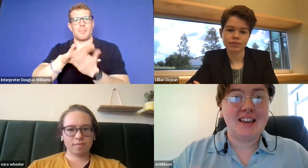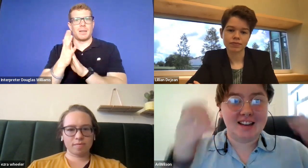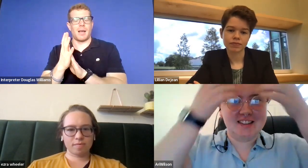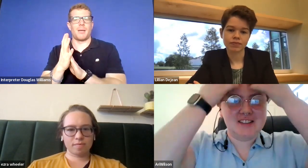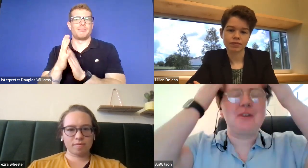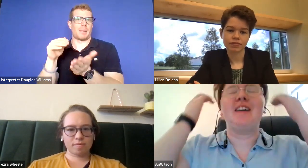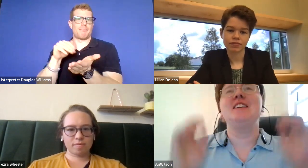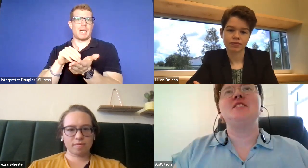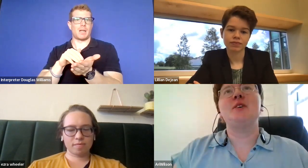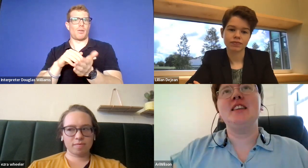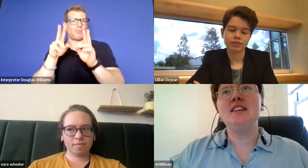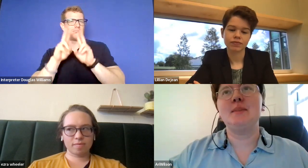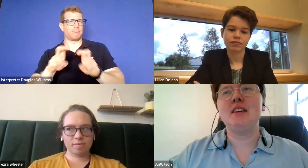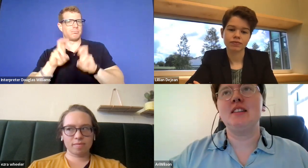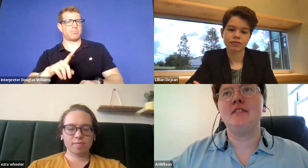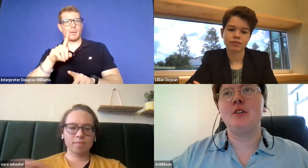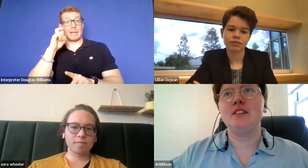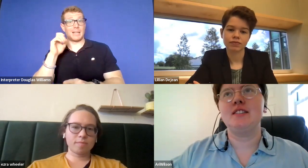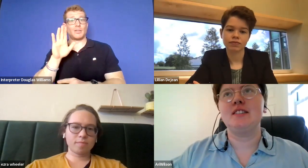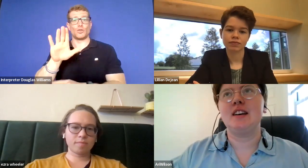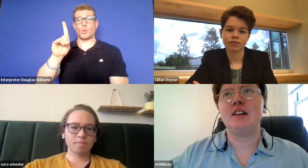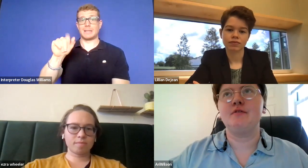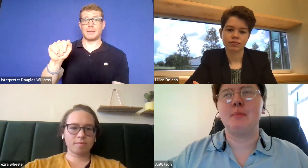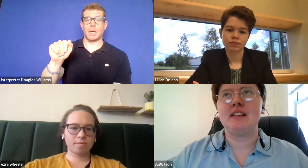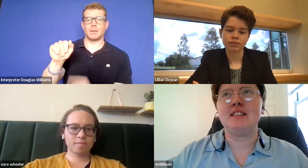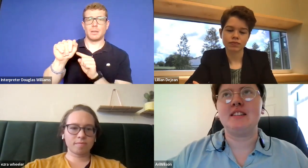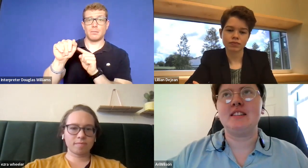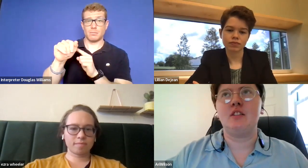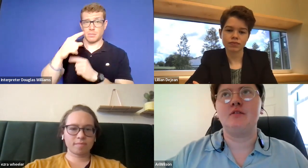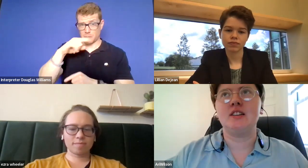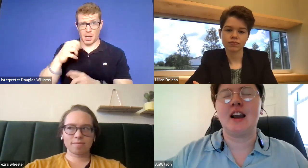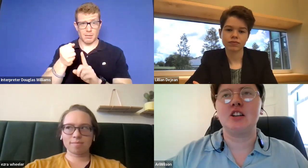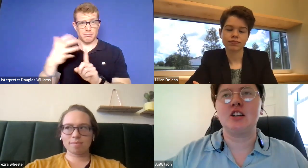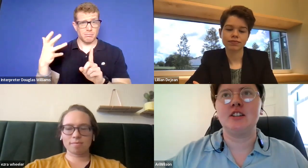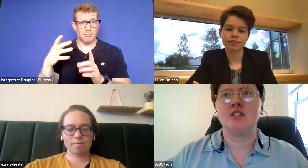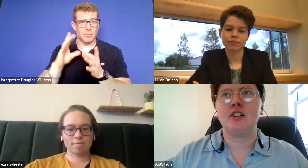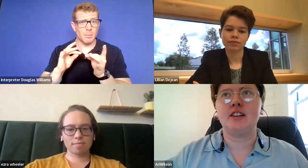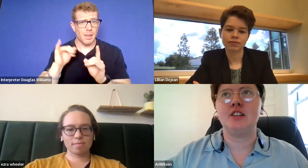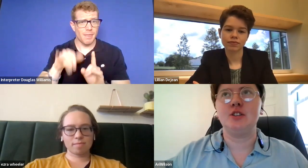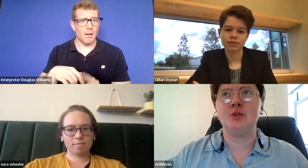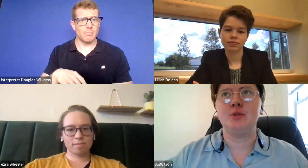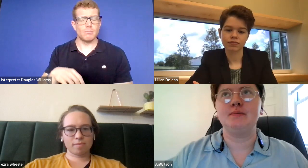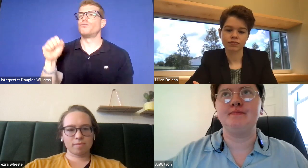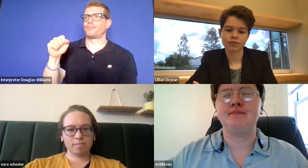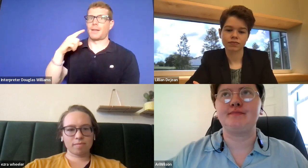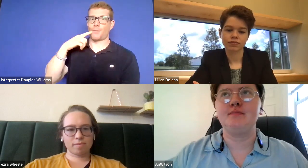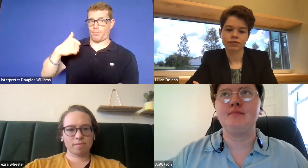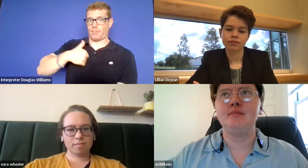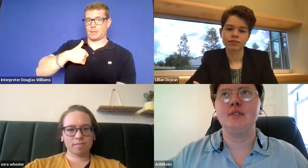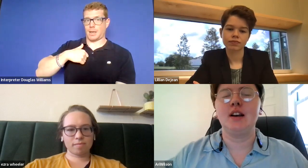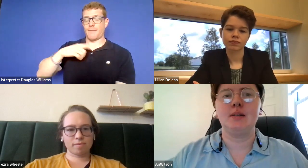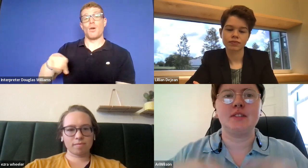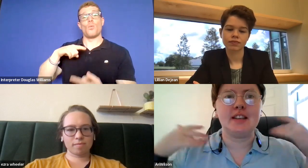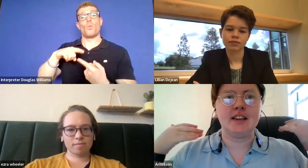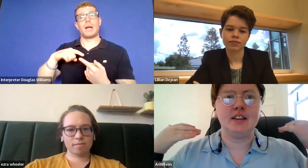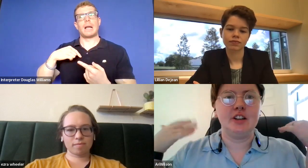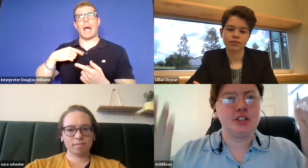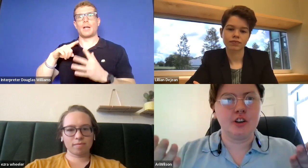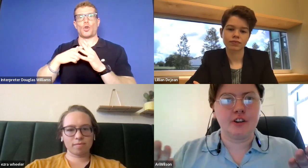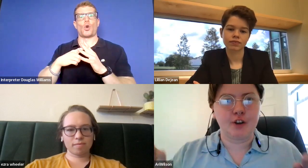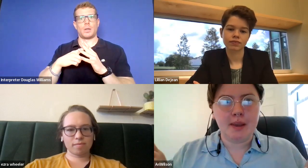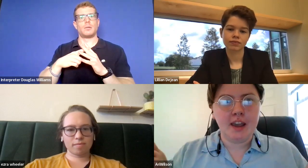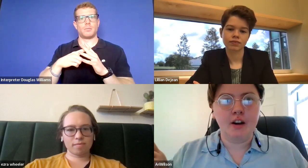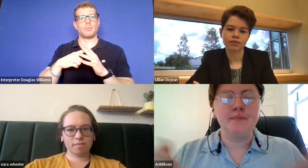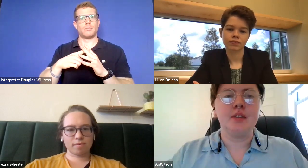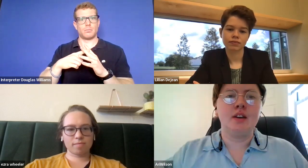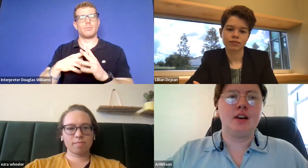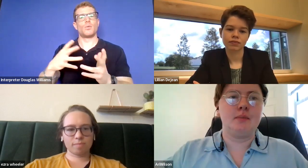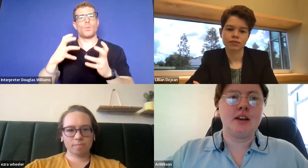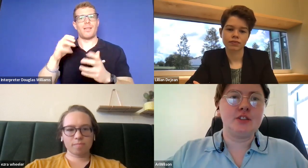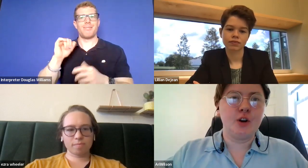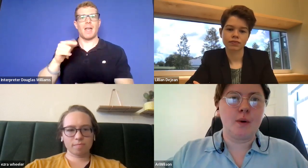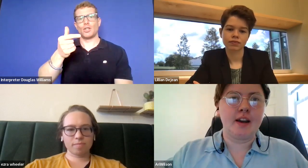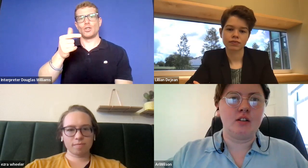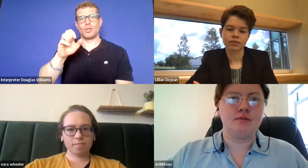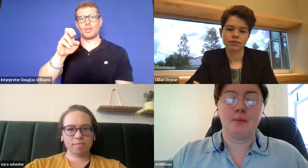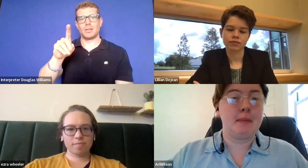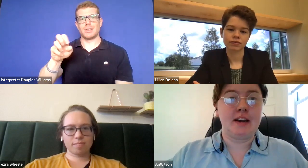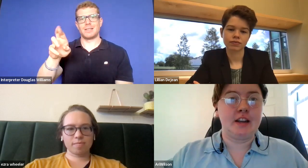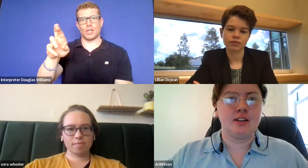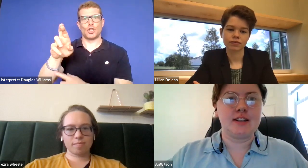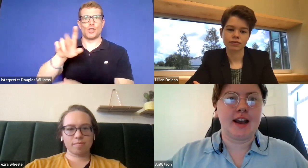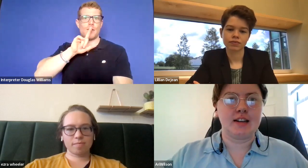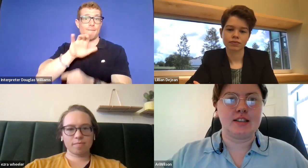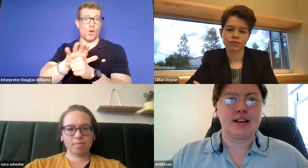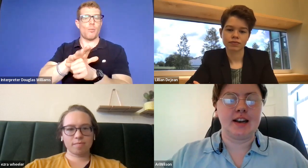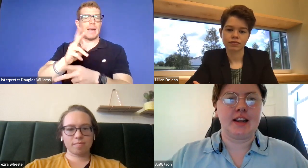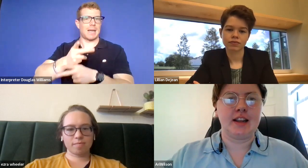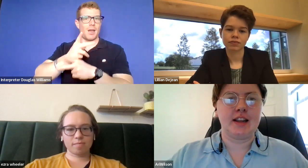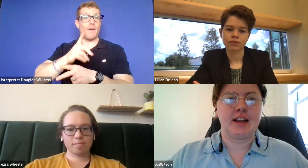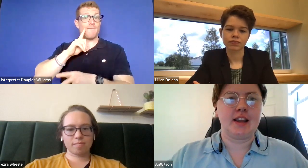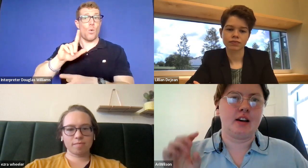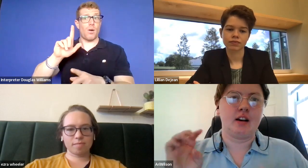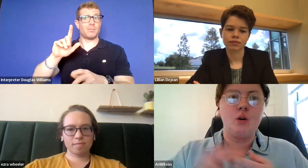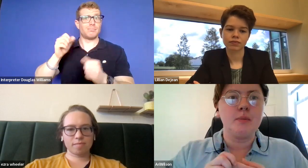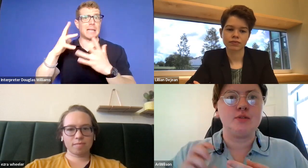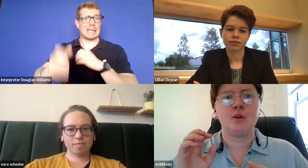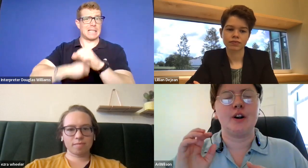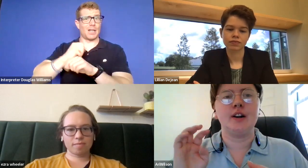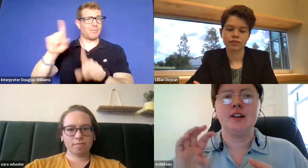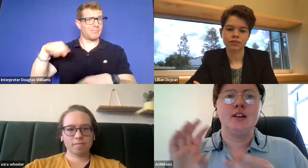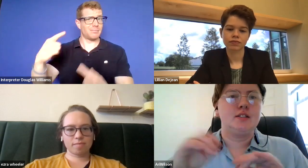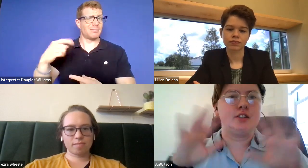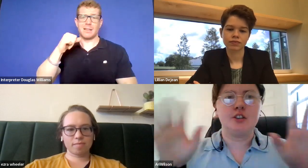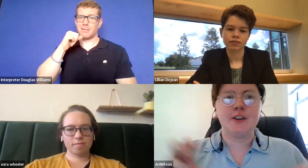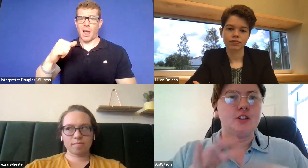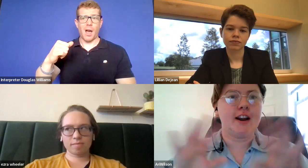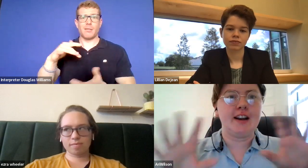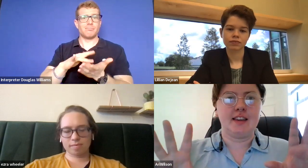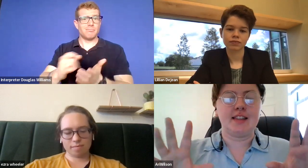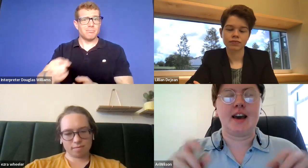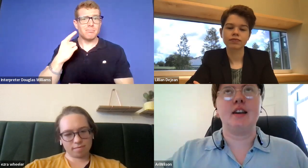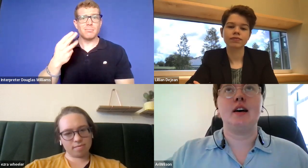Yes, okay. So I think something that i've noticed for myself was actually, when I started to seek gender affirming care because for a while for many years I haven't done any hormones or surgeries or anything